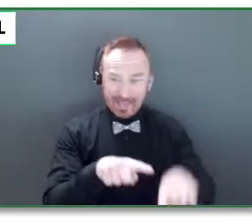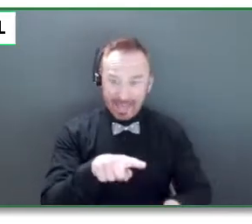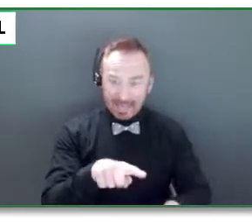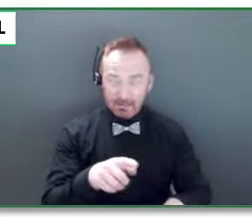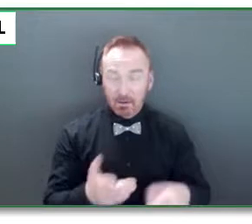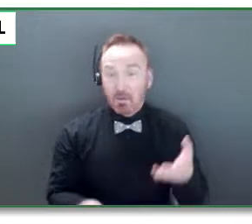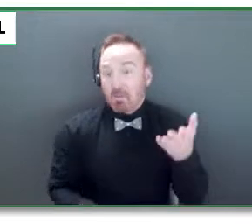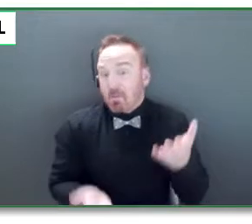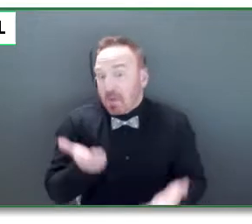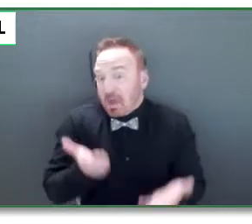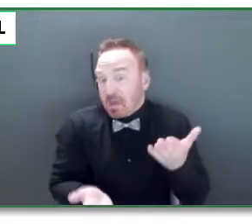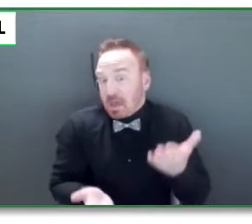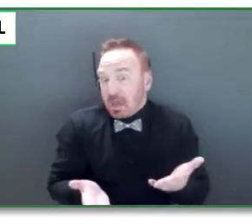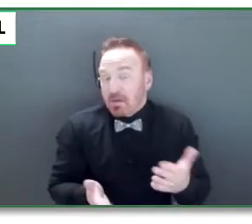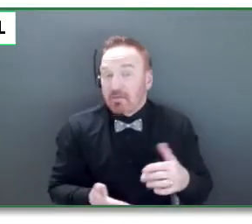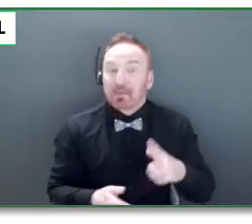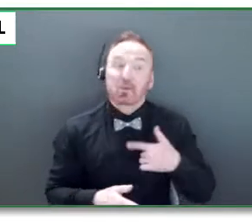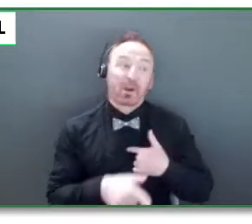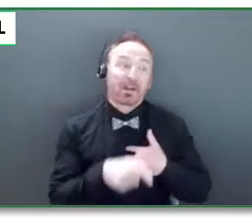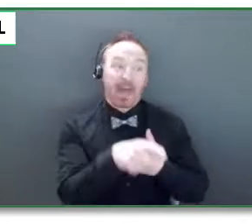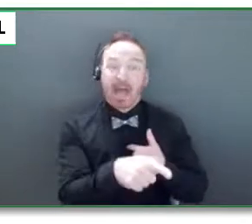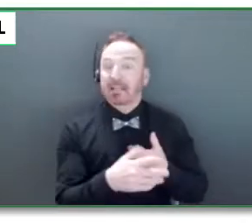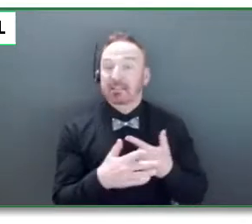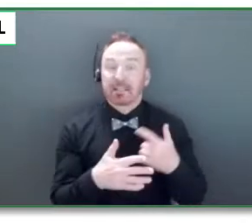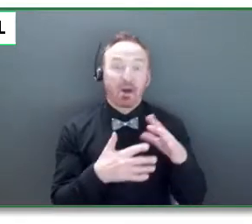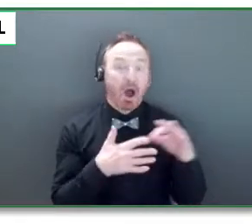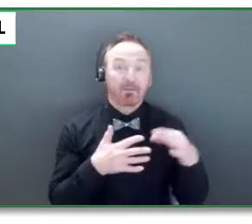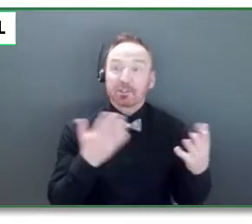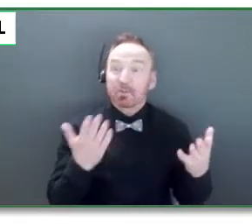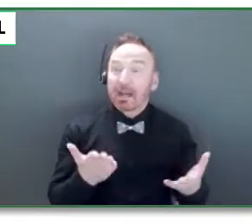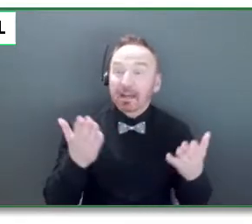viewpoint. So I can't get right to the waterfall,